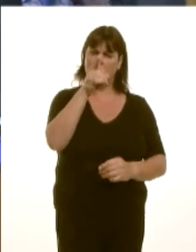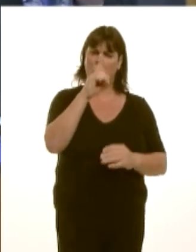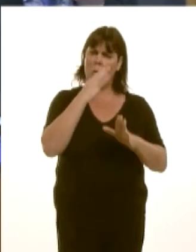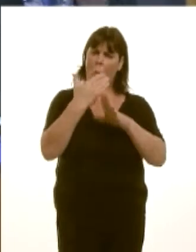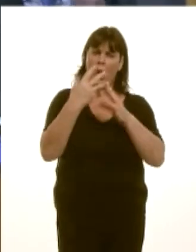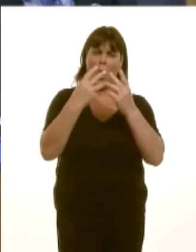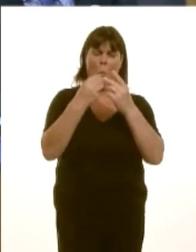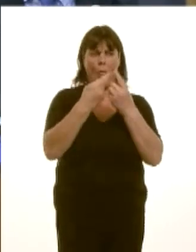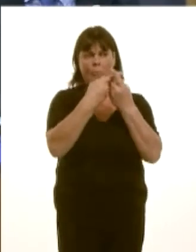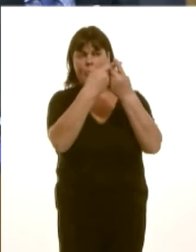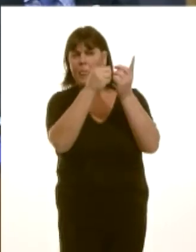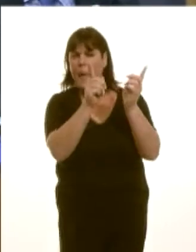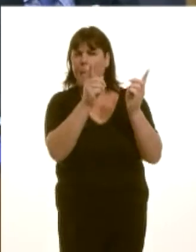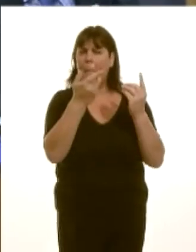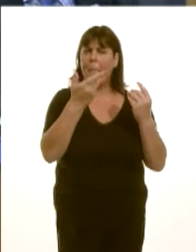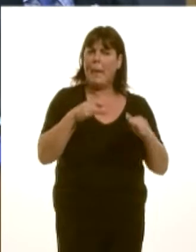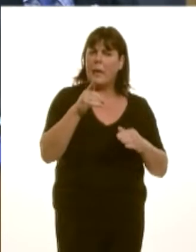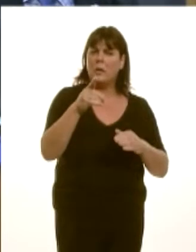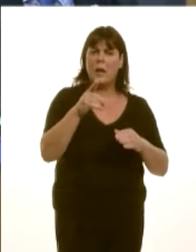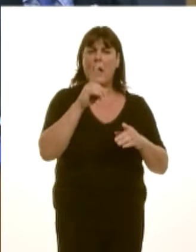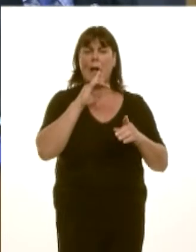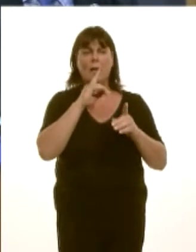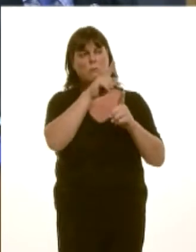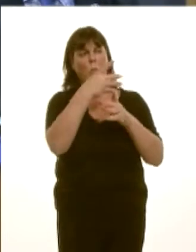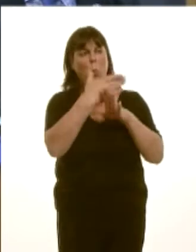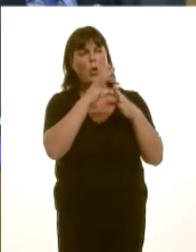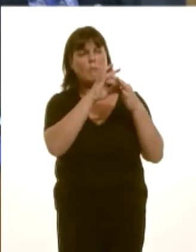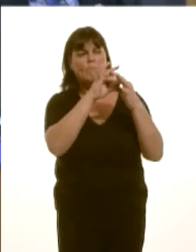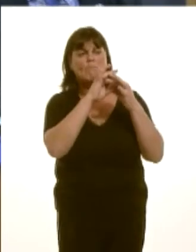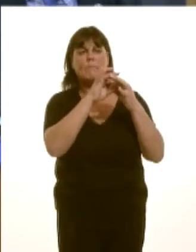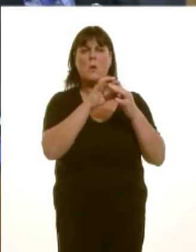that I mentioned to remove the barriers to employment that restrict life choices for